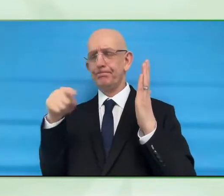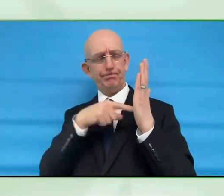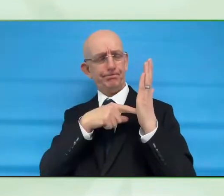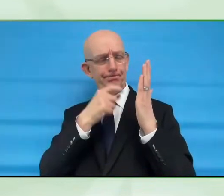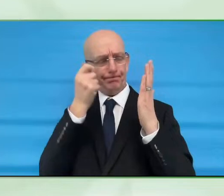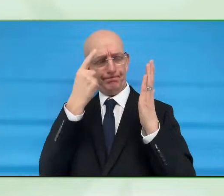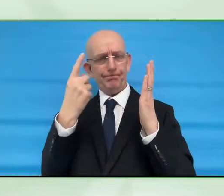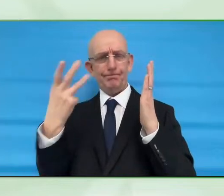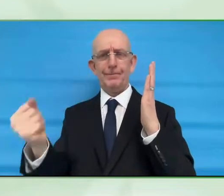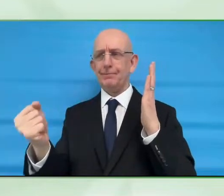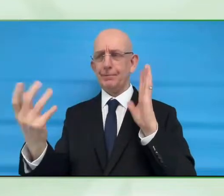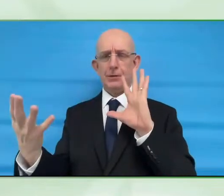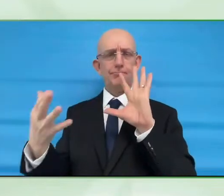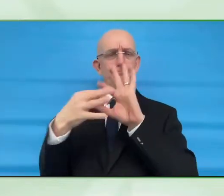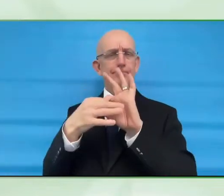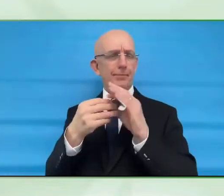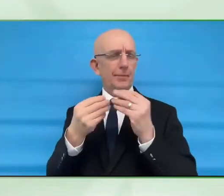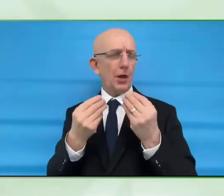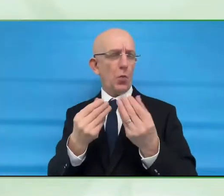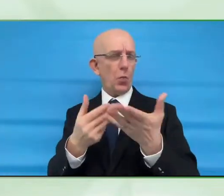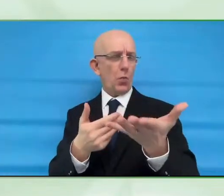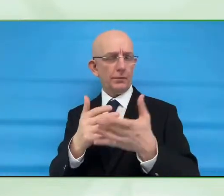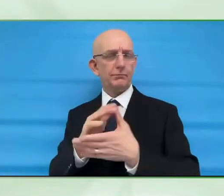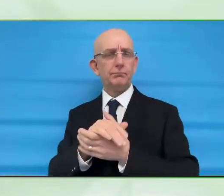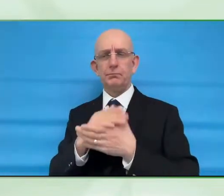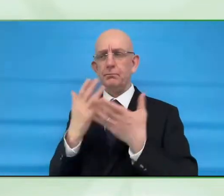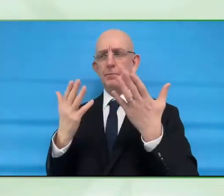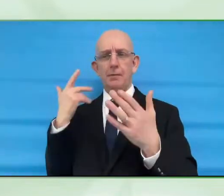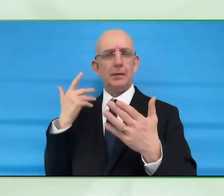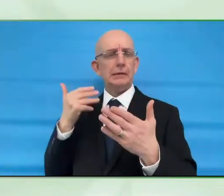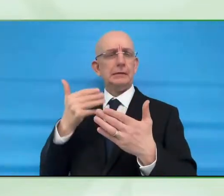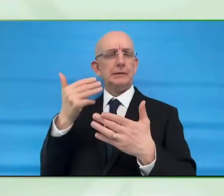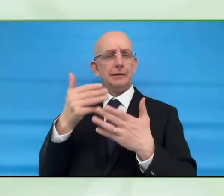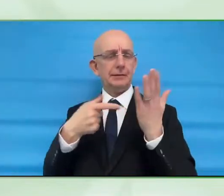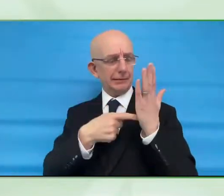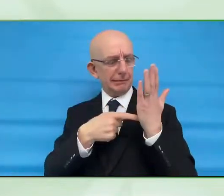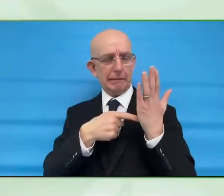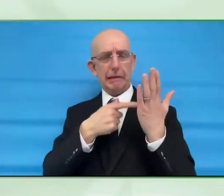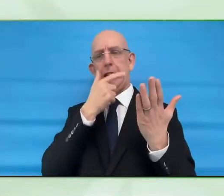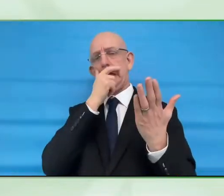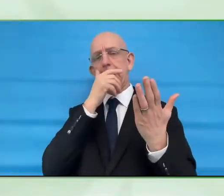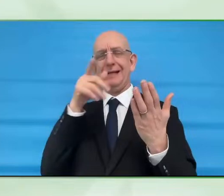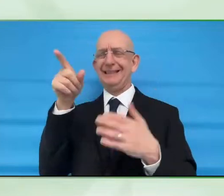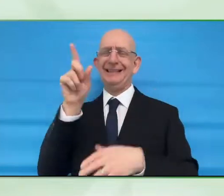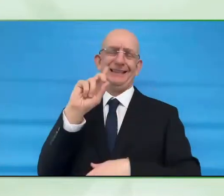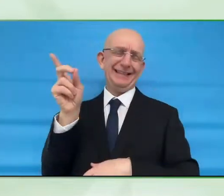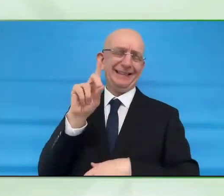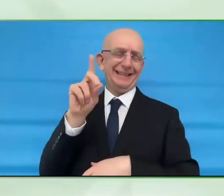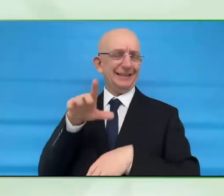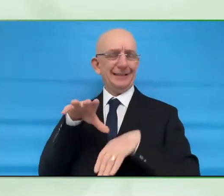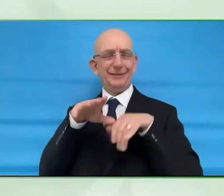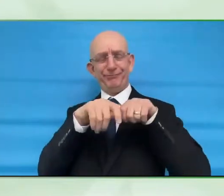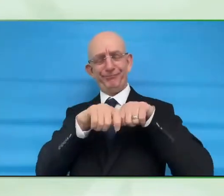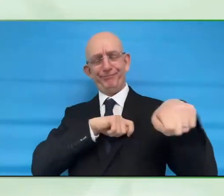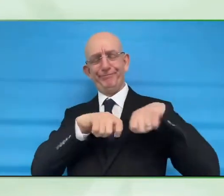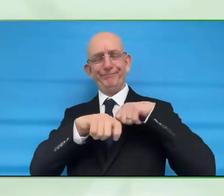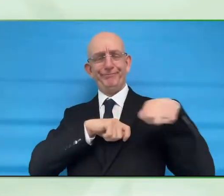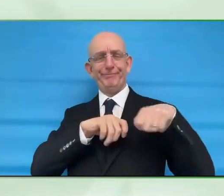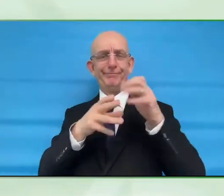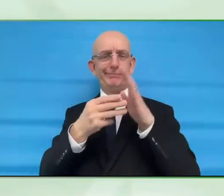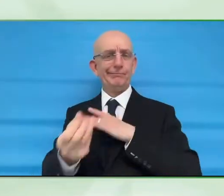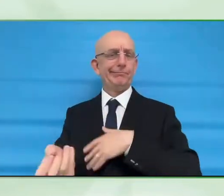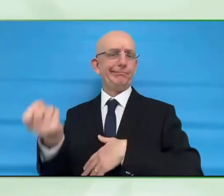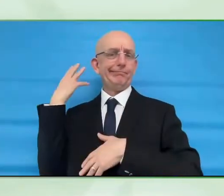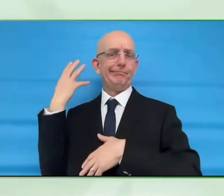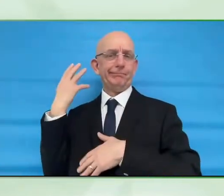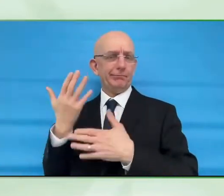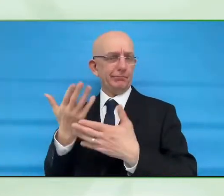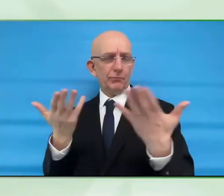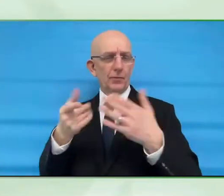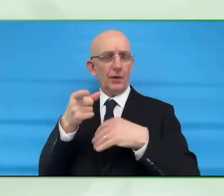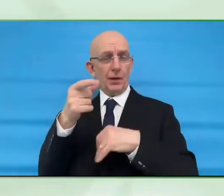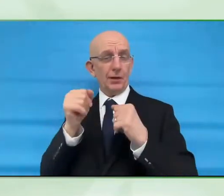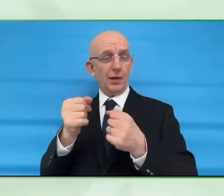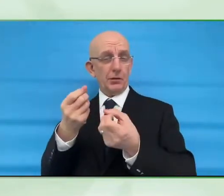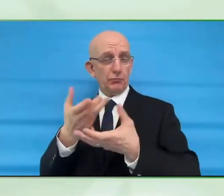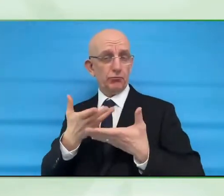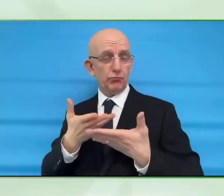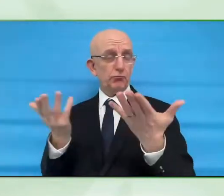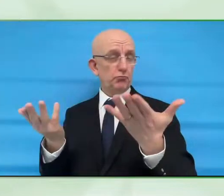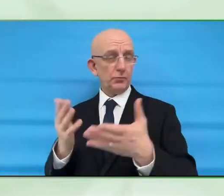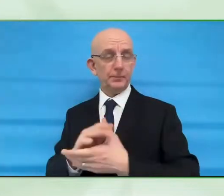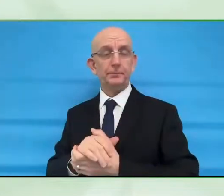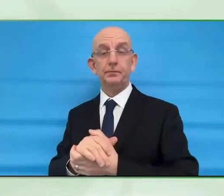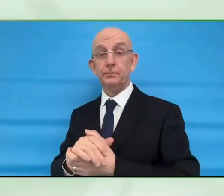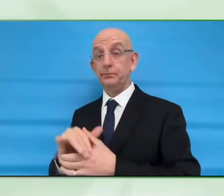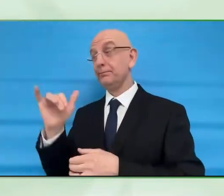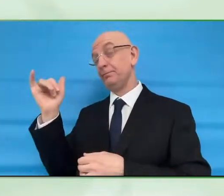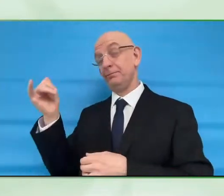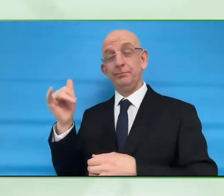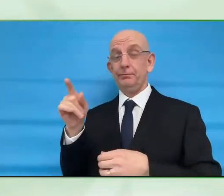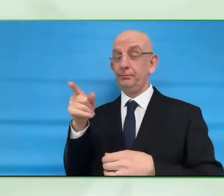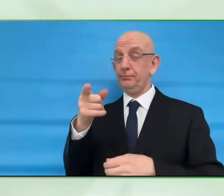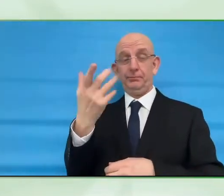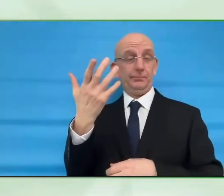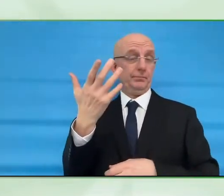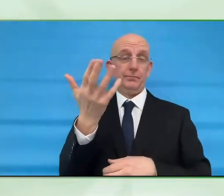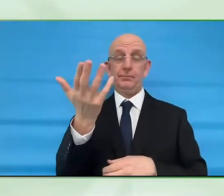Incorporating smell, for some projects or some aspect of things, is very beneficial.